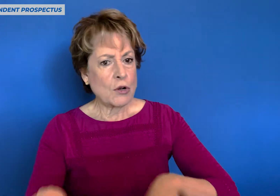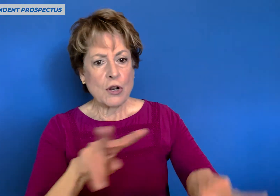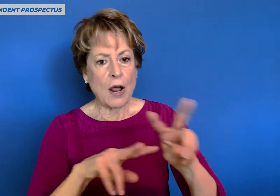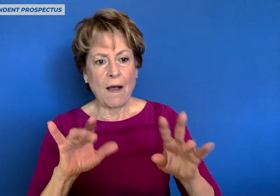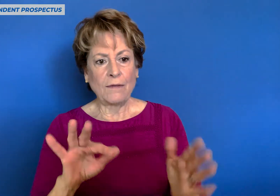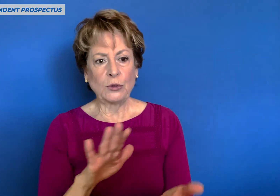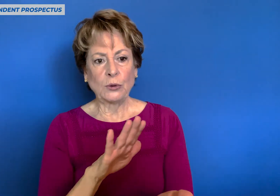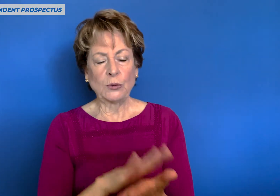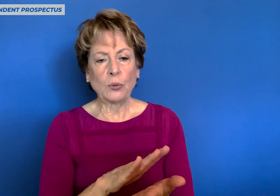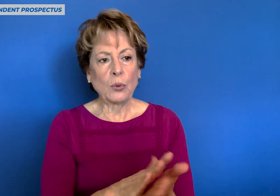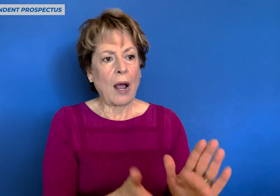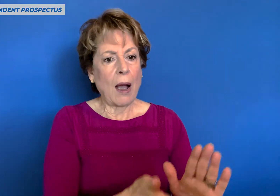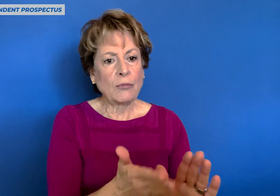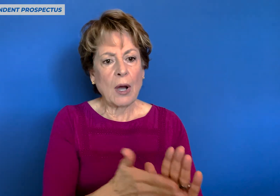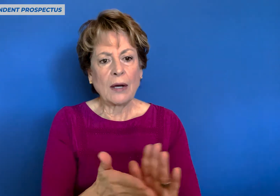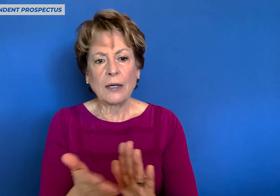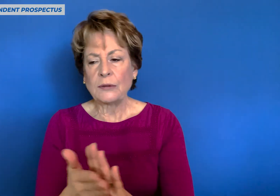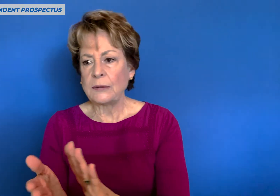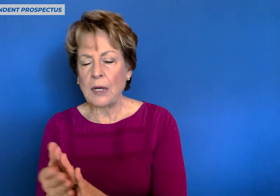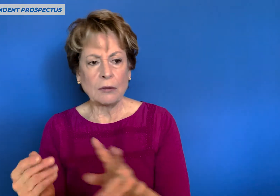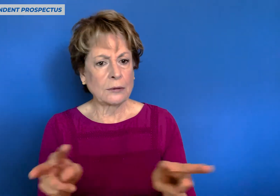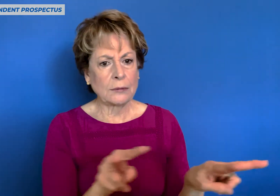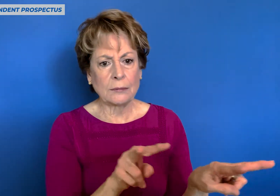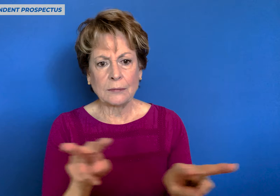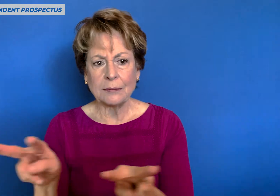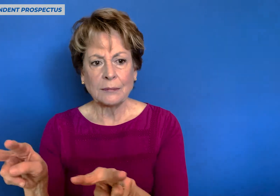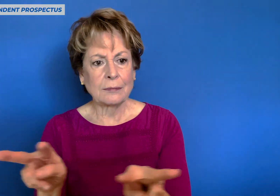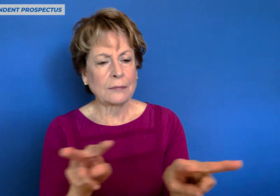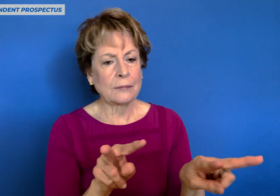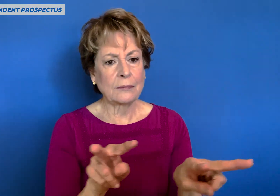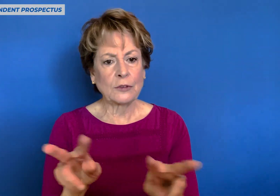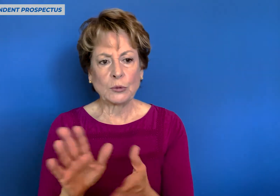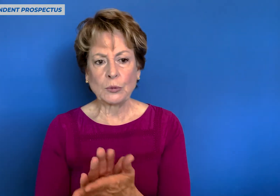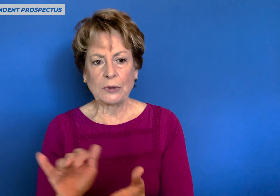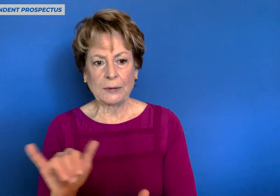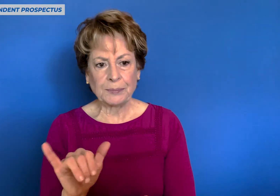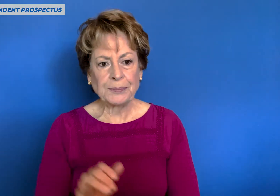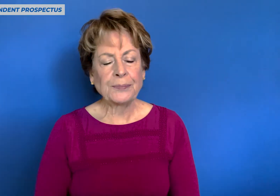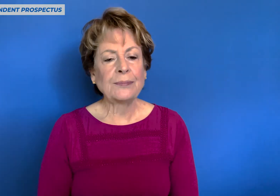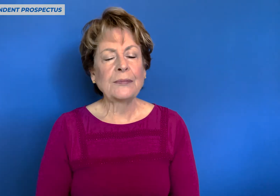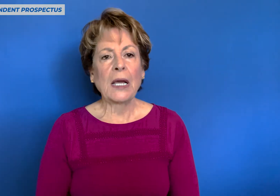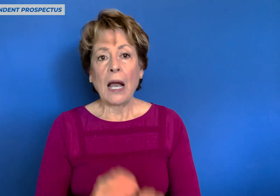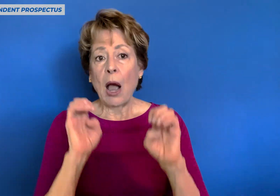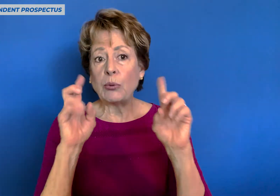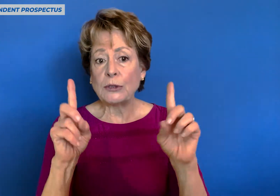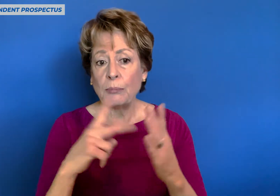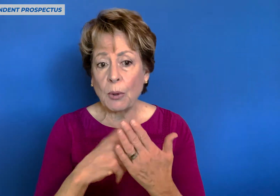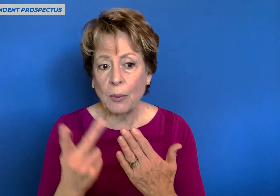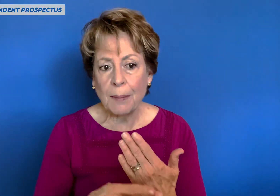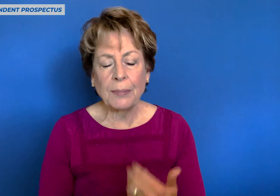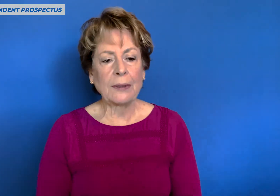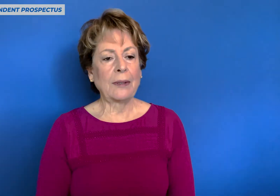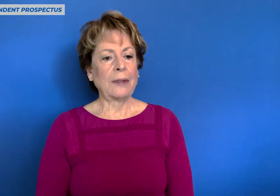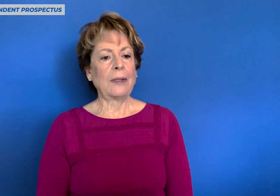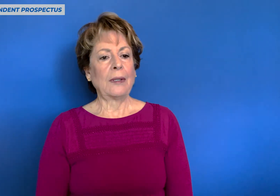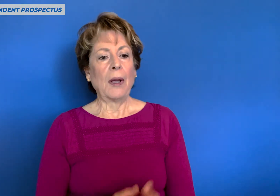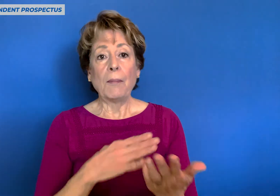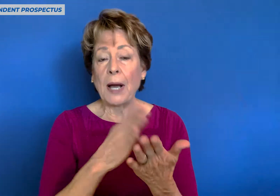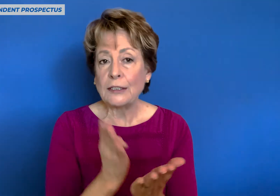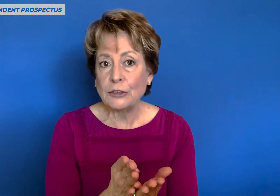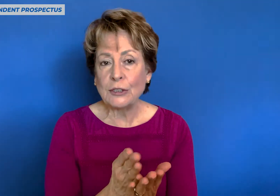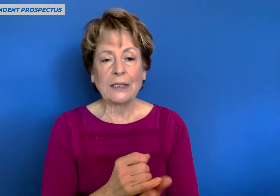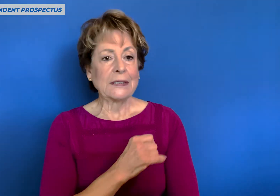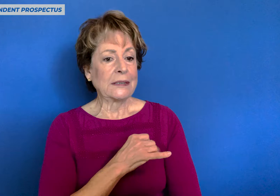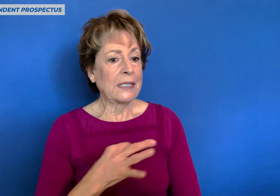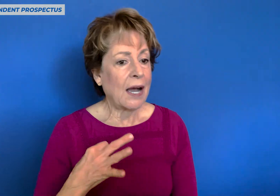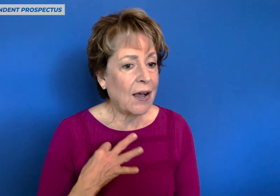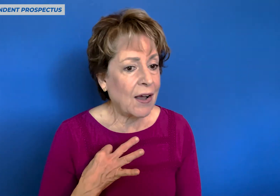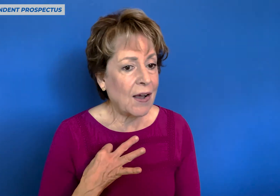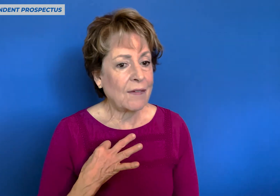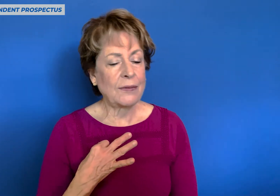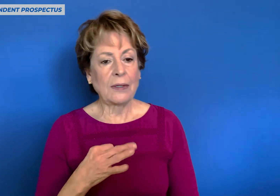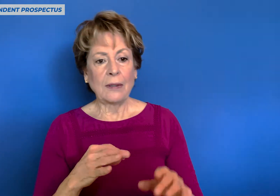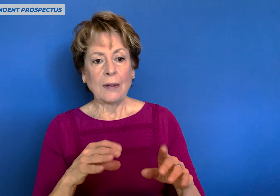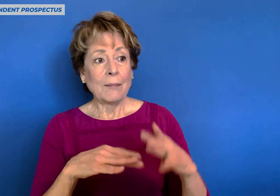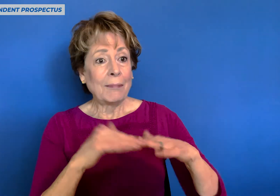overseeing the school’s operations, education programs, budget, staff,